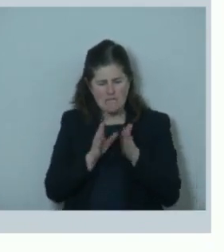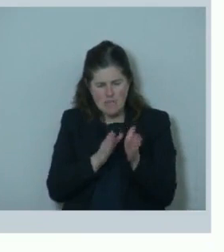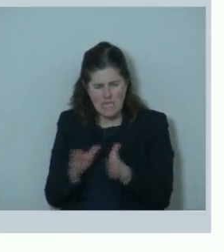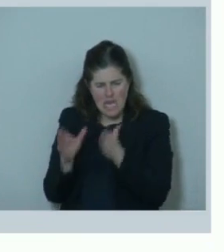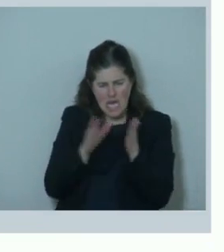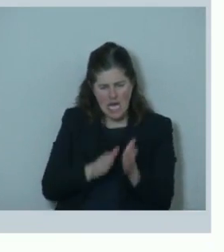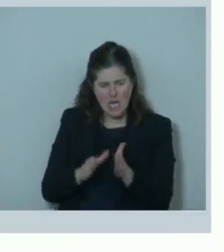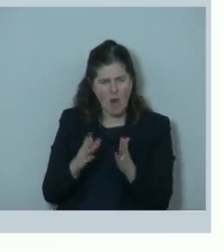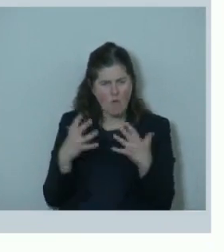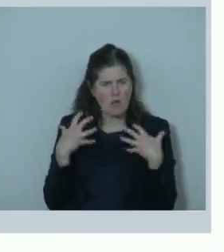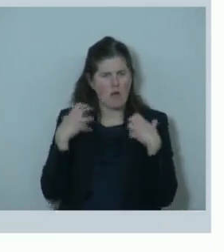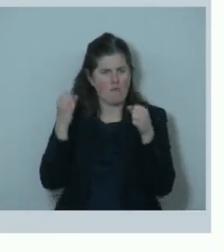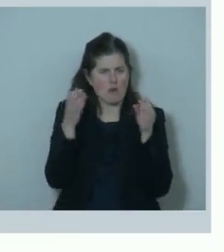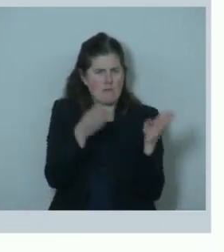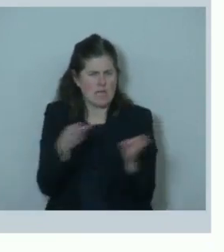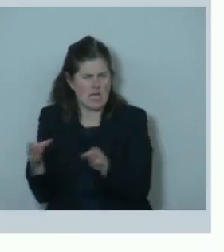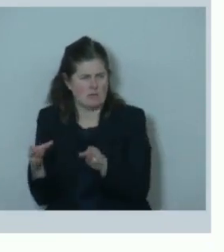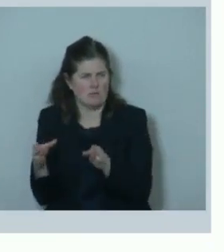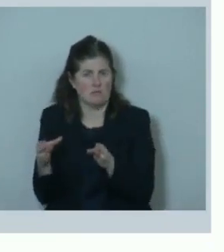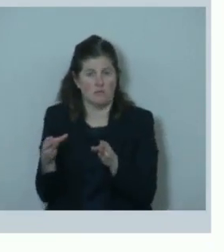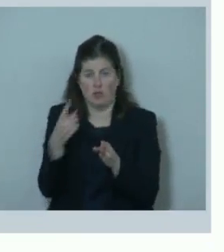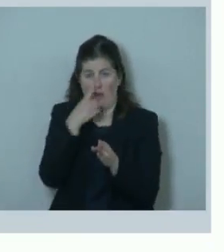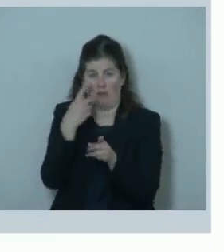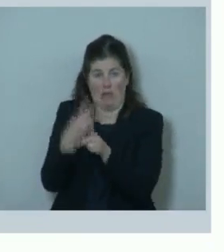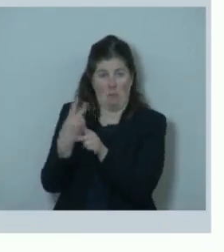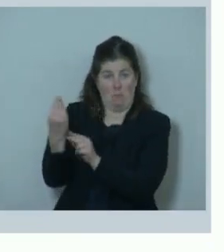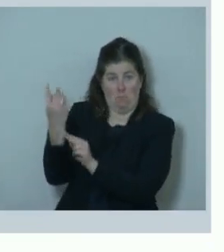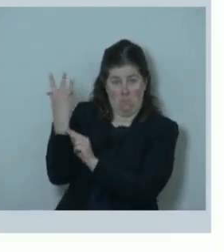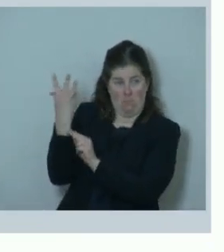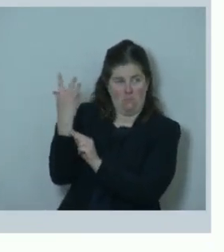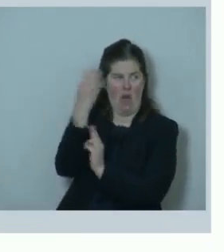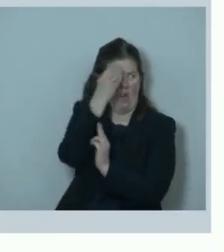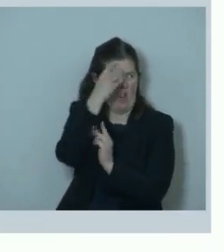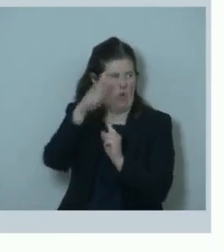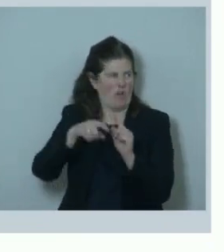WE ARE CREATING COUNCILS TO HELP US DESIGN AND ECONOMIC RECOVERY EFFORT.